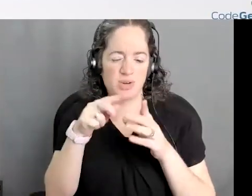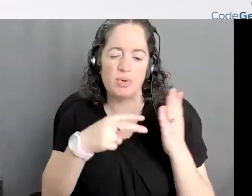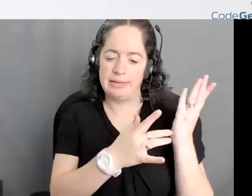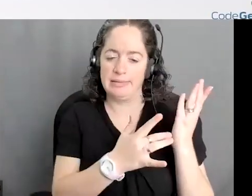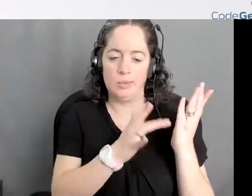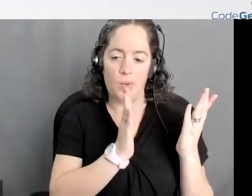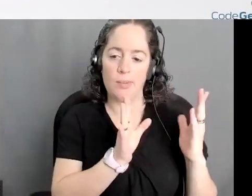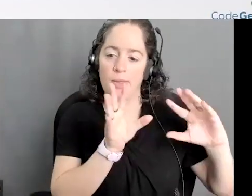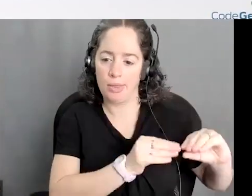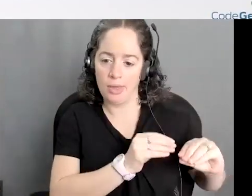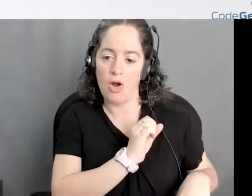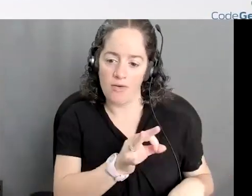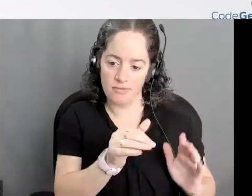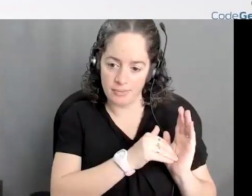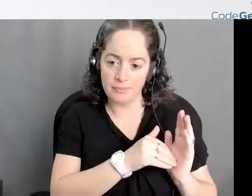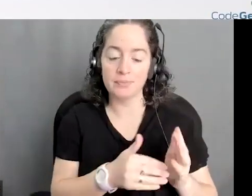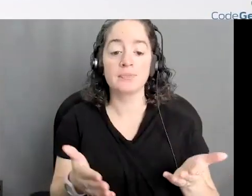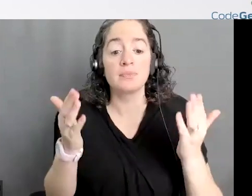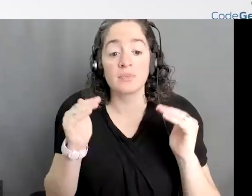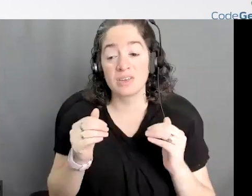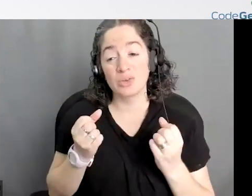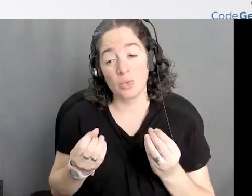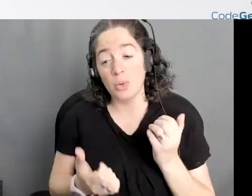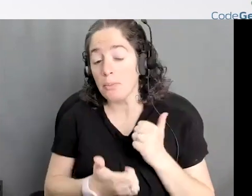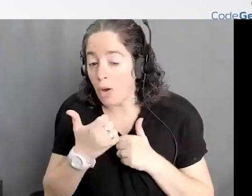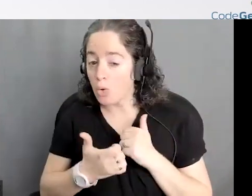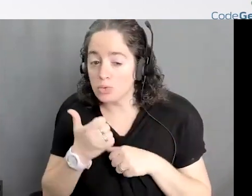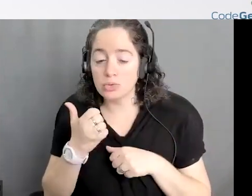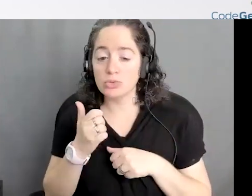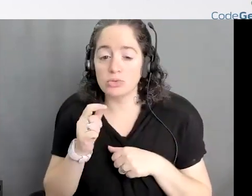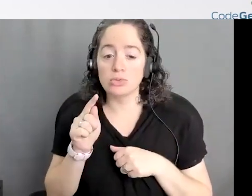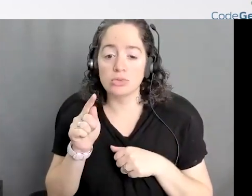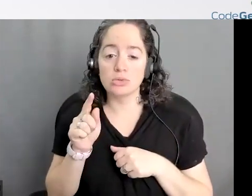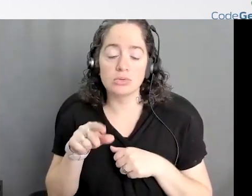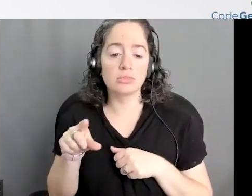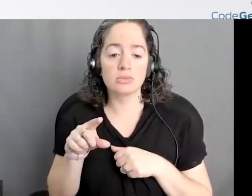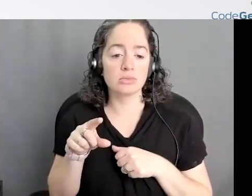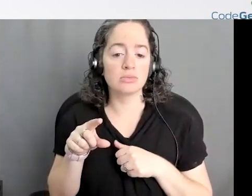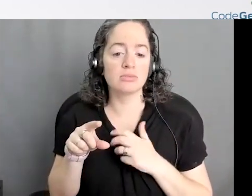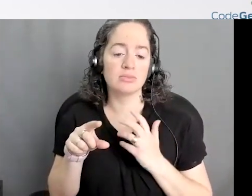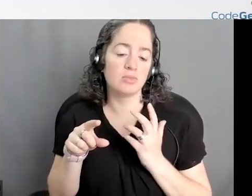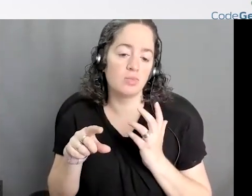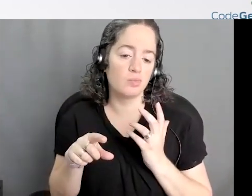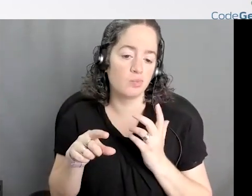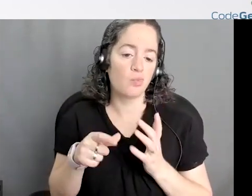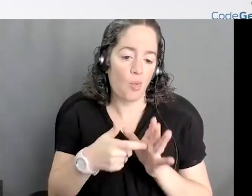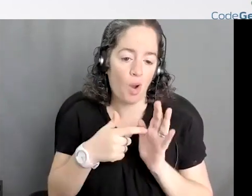In order to accomplish most of these features, it required the addition of custom JavaScript.